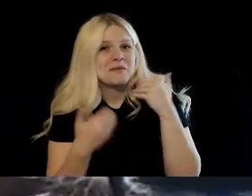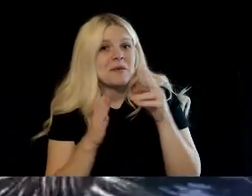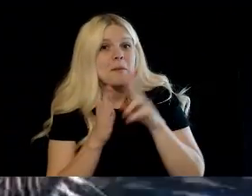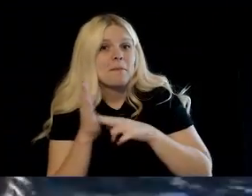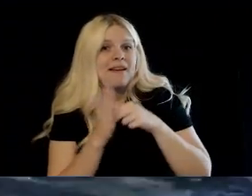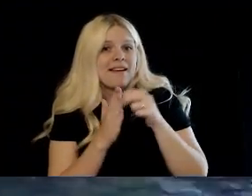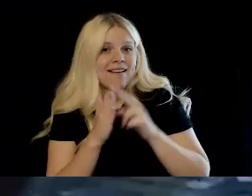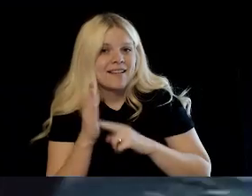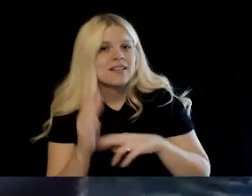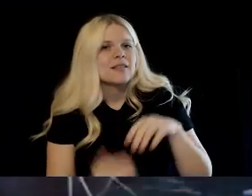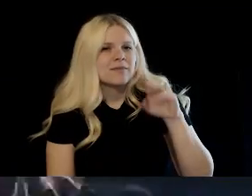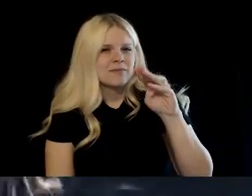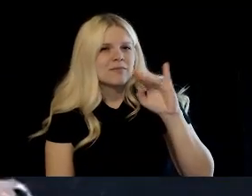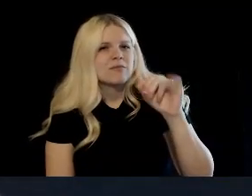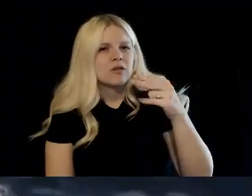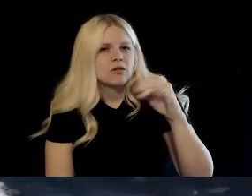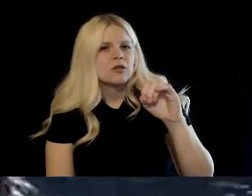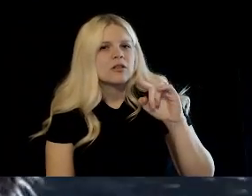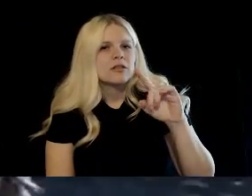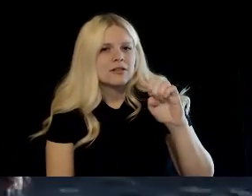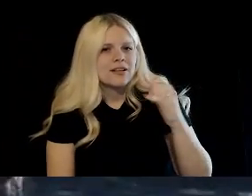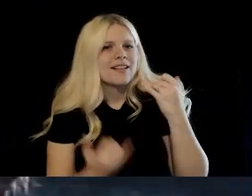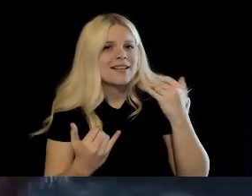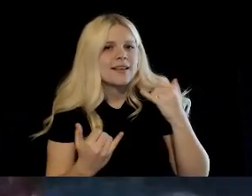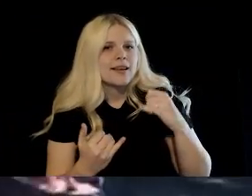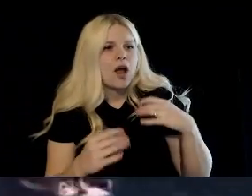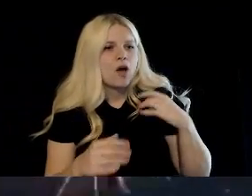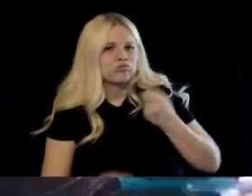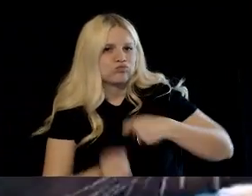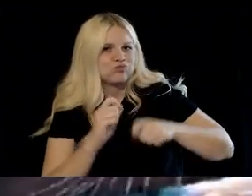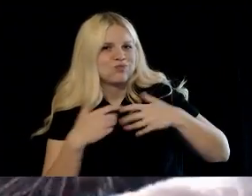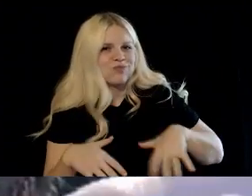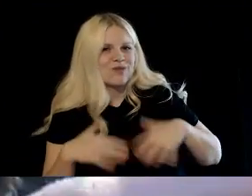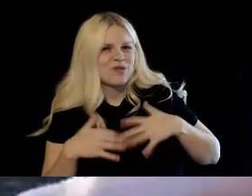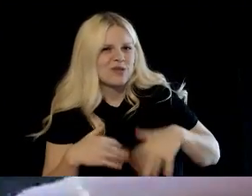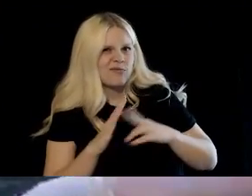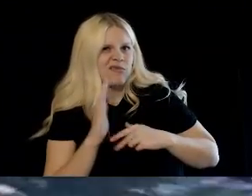She's got her painty clothes off. Crystal was saying Diego's about 50 pounds